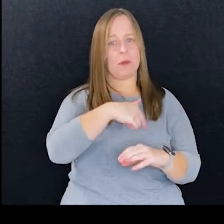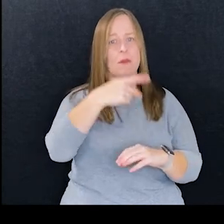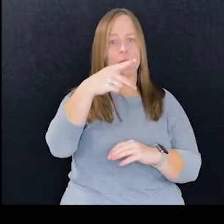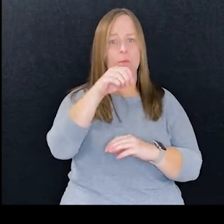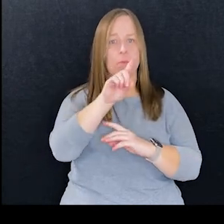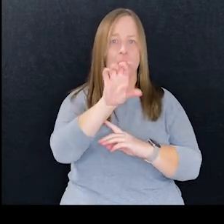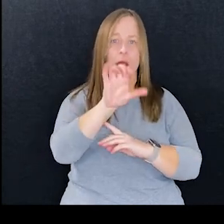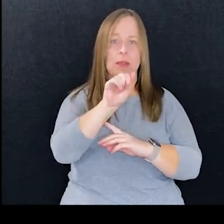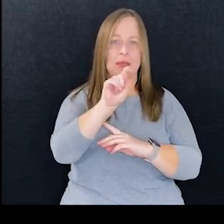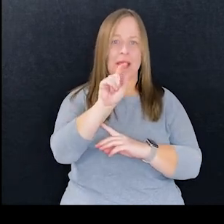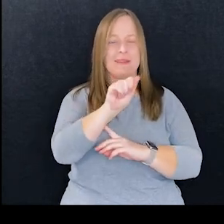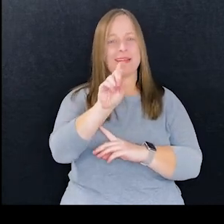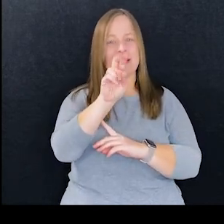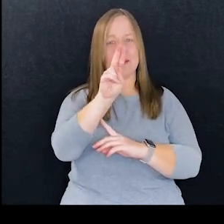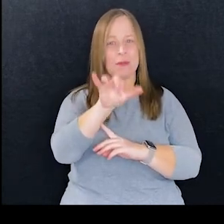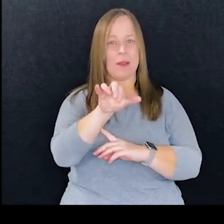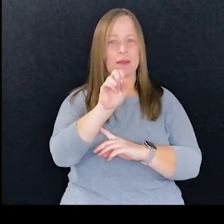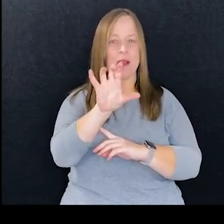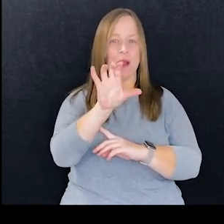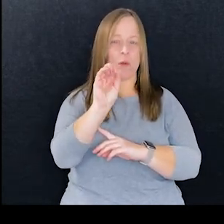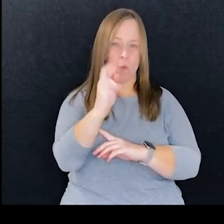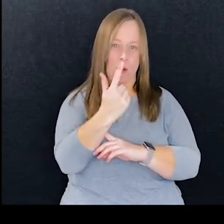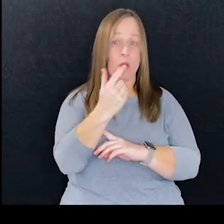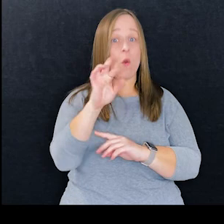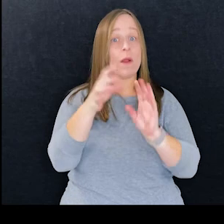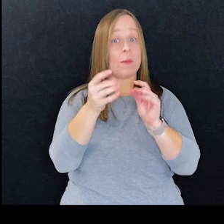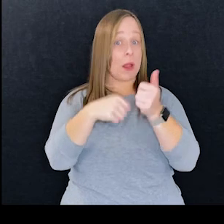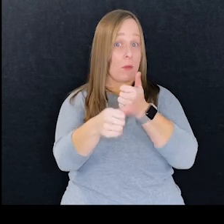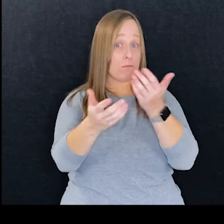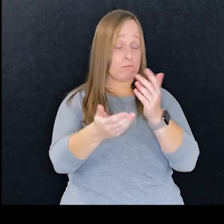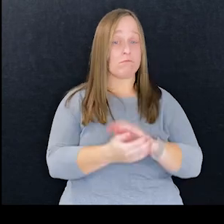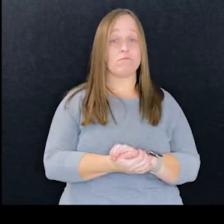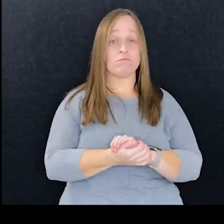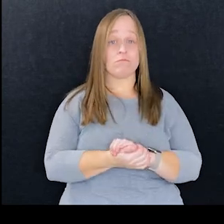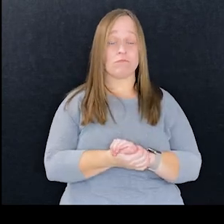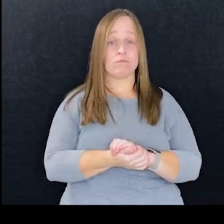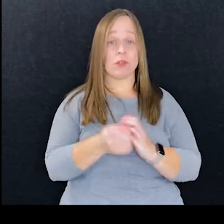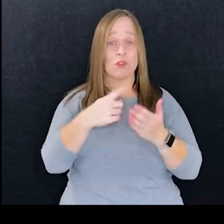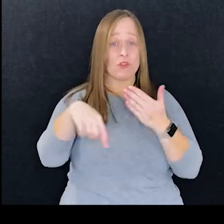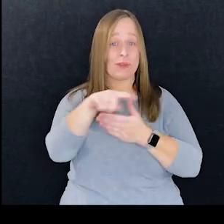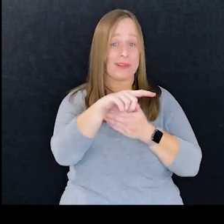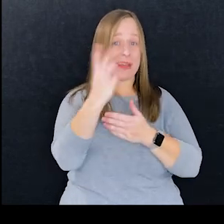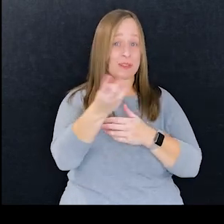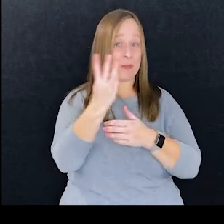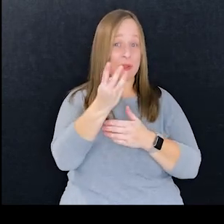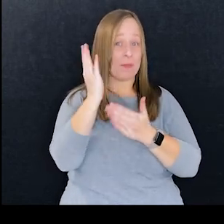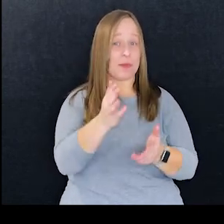please email podcast@drny.org or comment below. Tune in next Wednesday